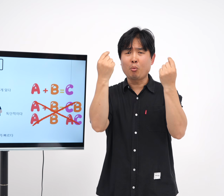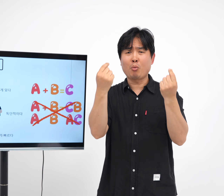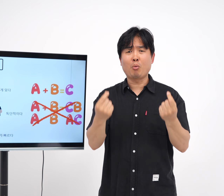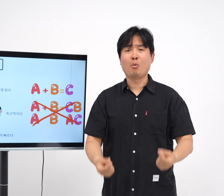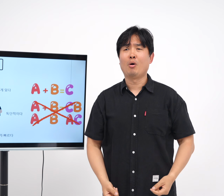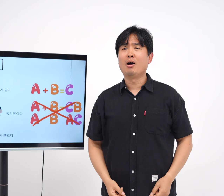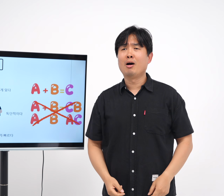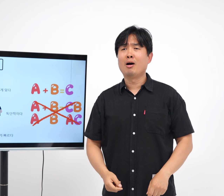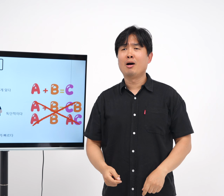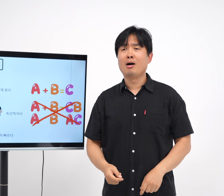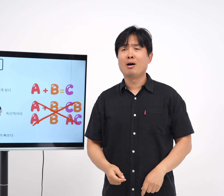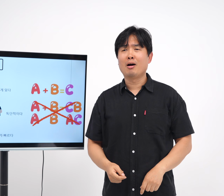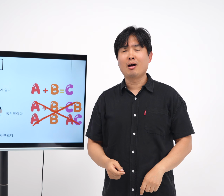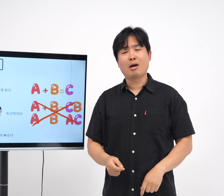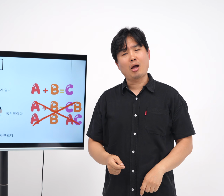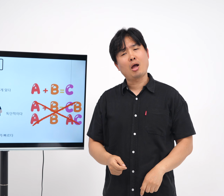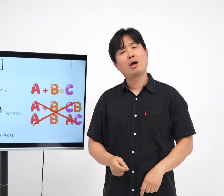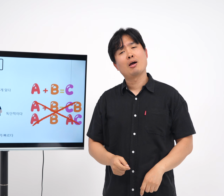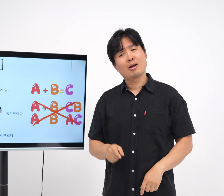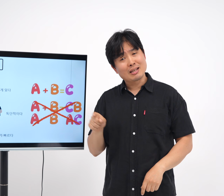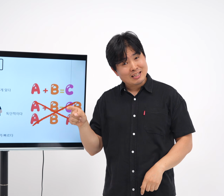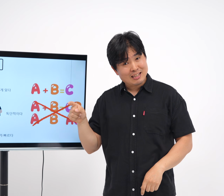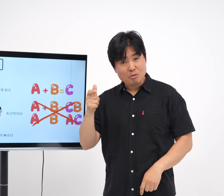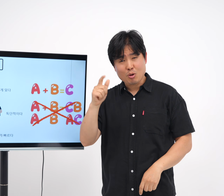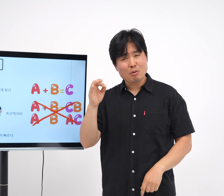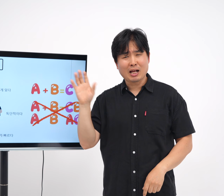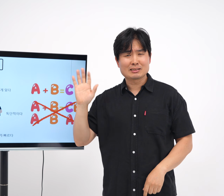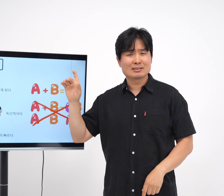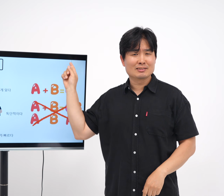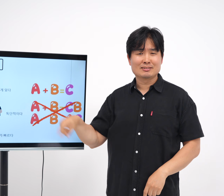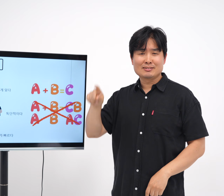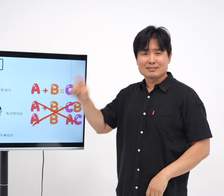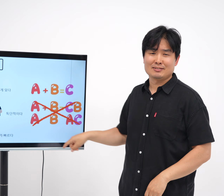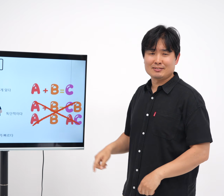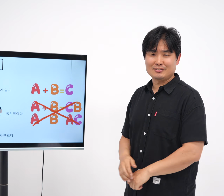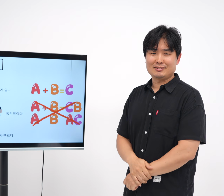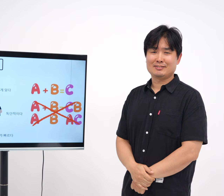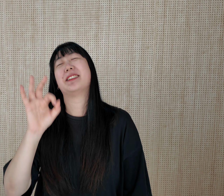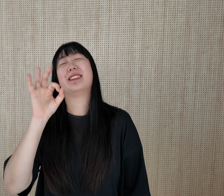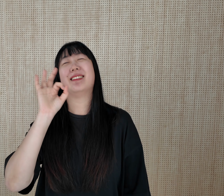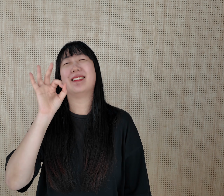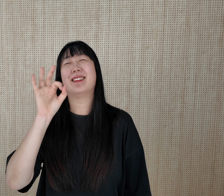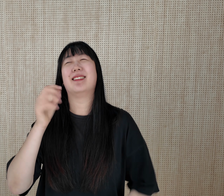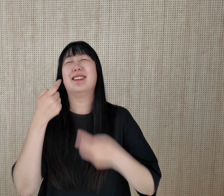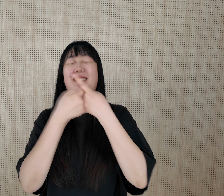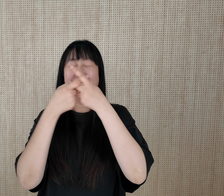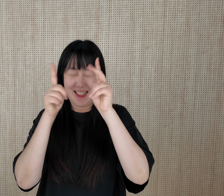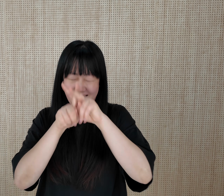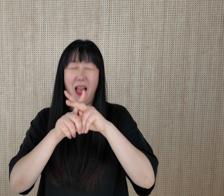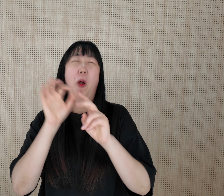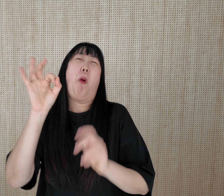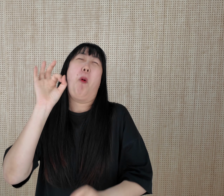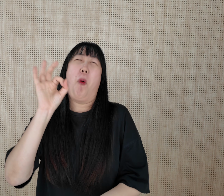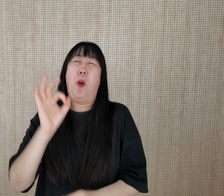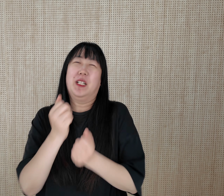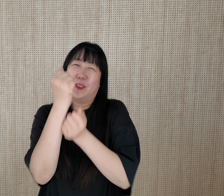such a variety of ways, the meaning becomes similar. In this case, it cannot be called an idiomatic sign language. I understand.